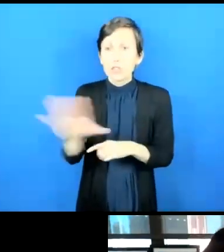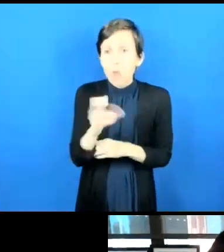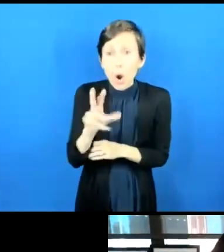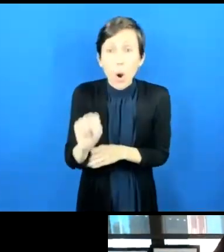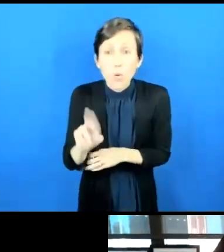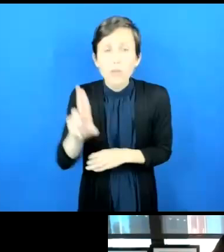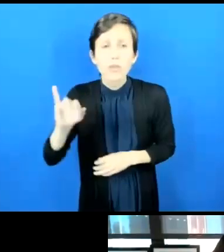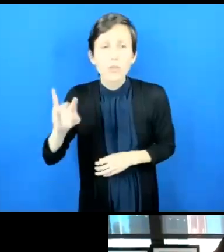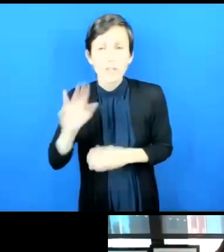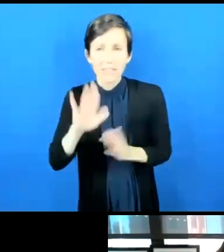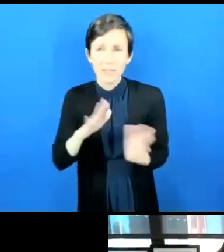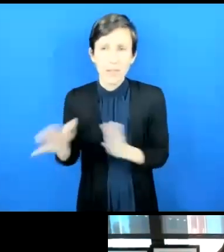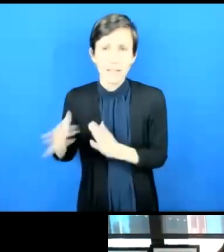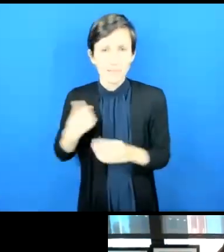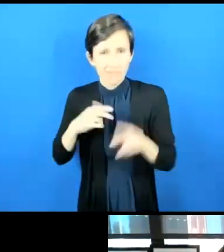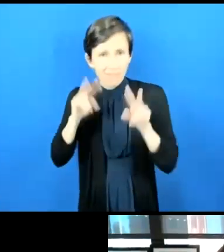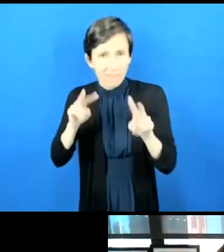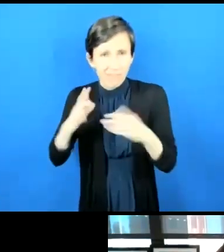I look forward to the rest of our program today.